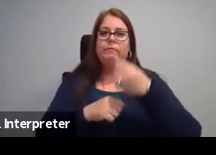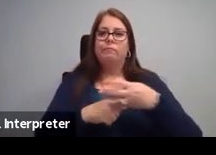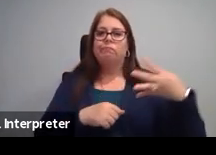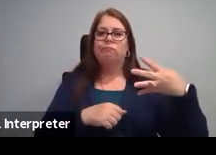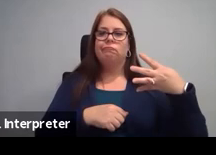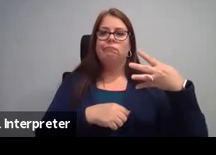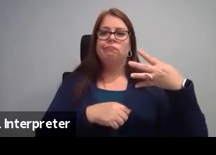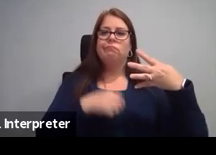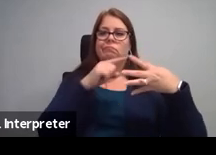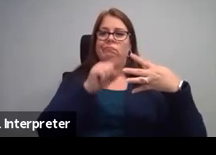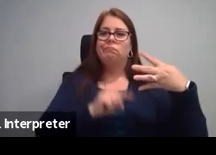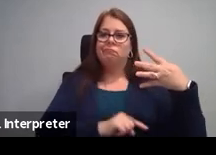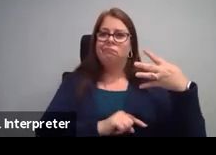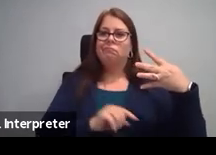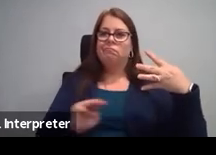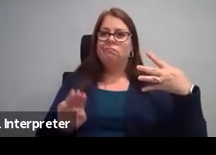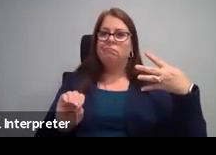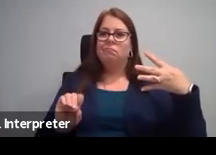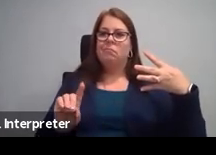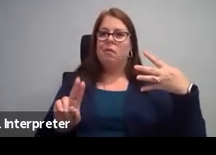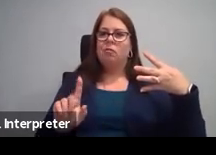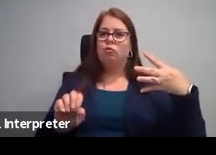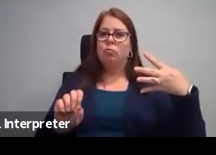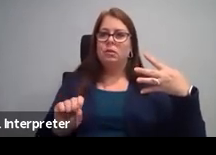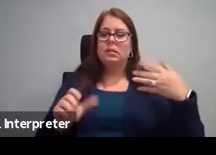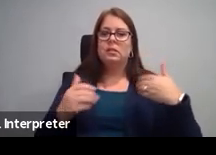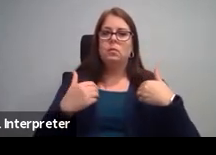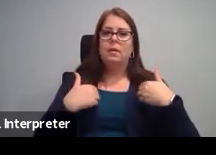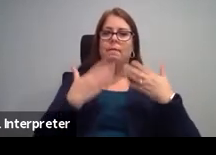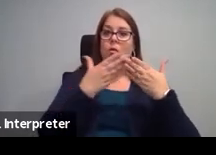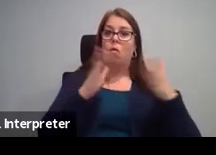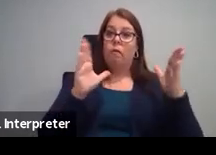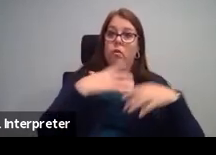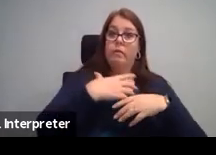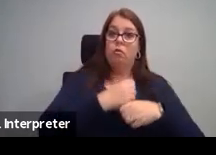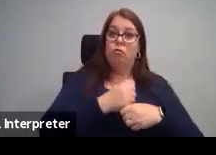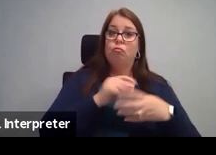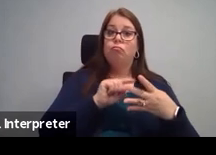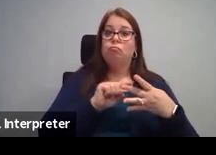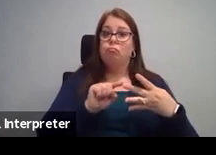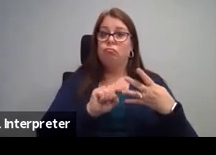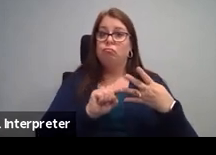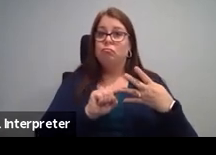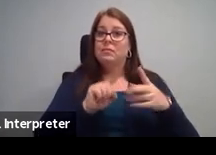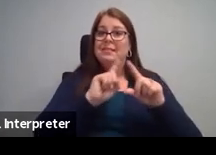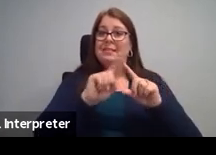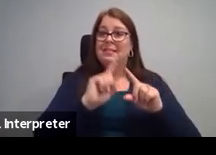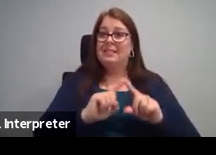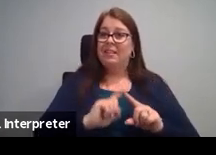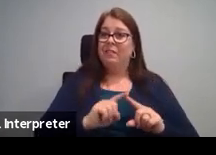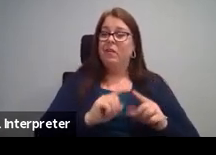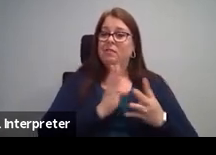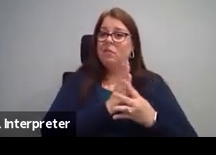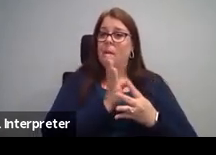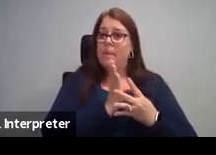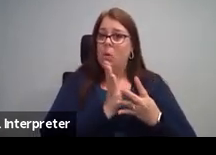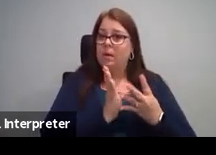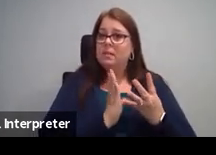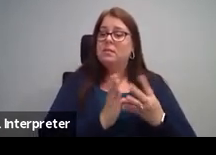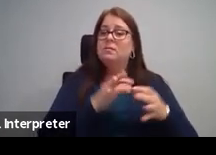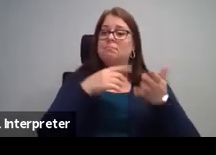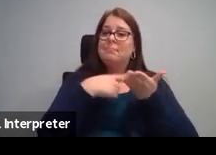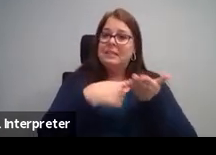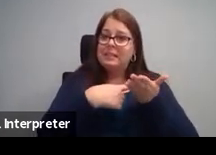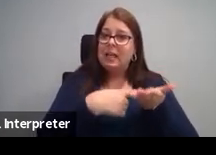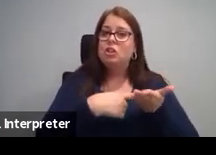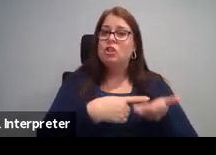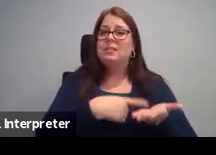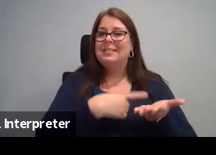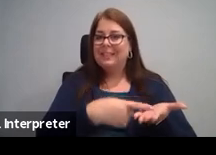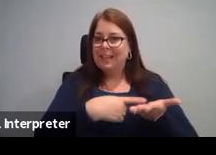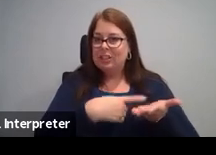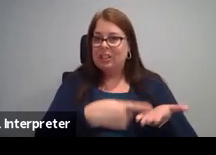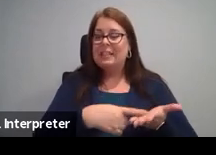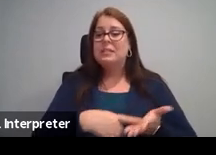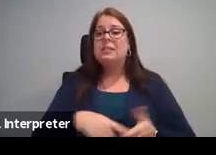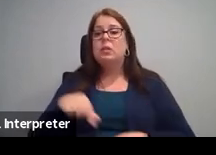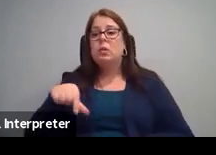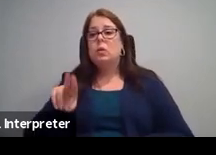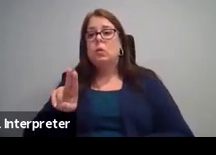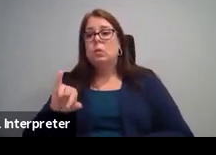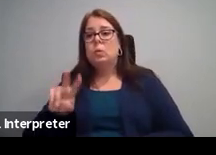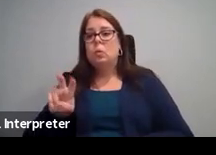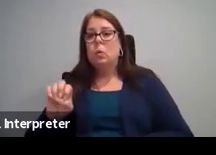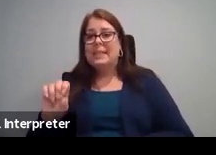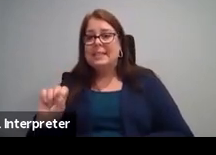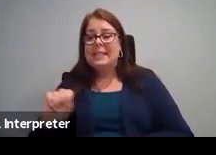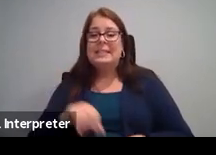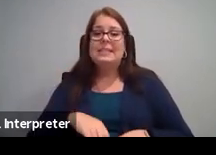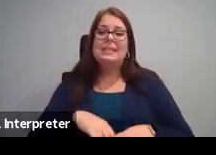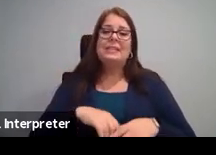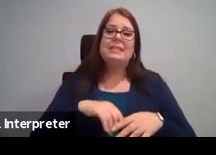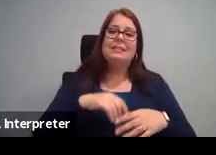Cathy Reznicek: Modules. There's an overview. There's the different components discussions quizzes interactive components to things. And so you can see that this is what a module structure. Kind of looks like.